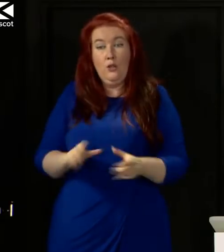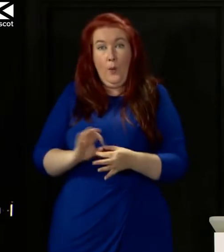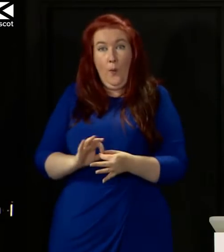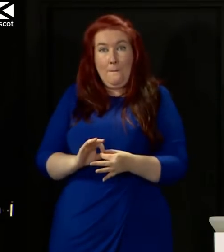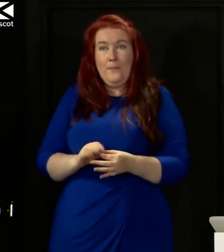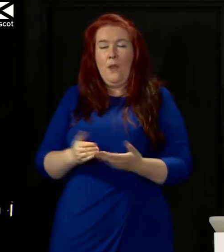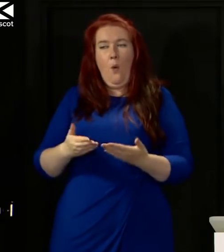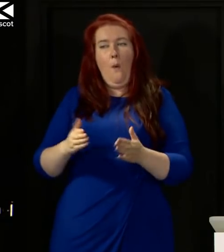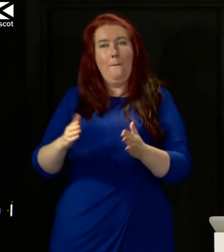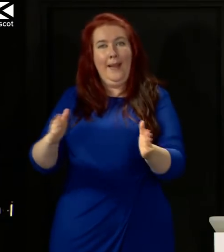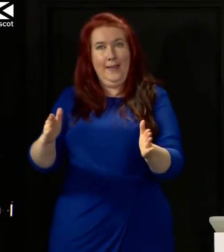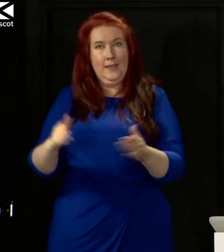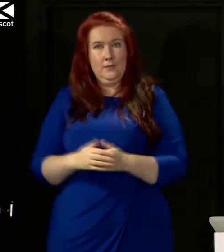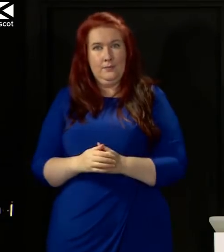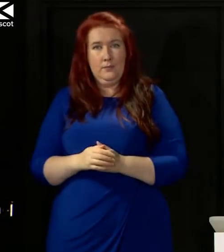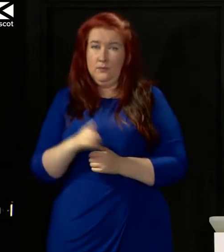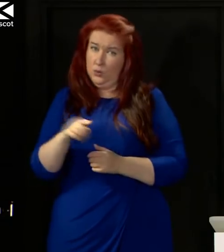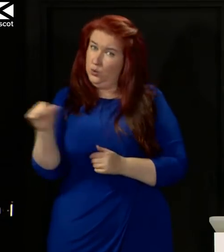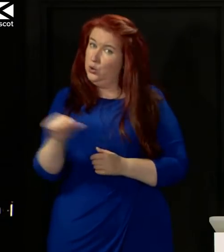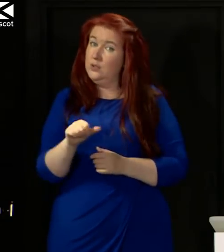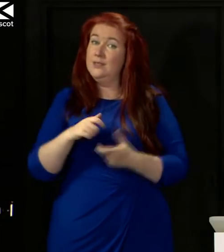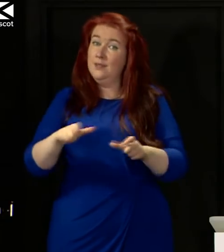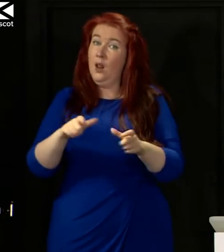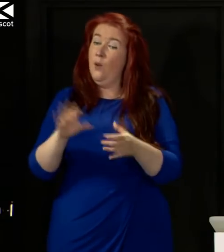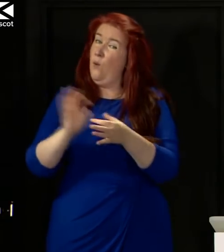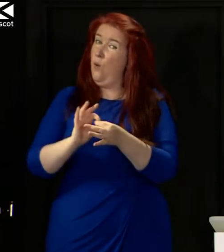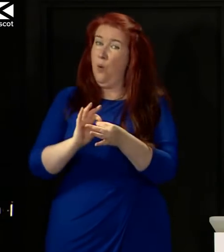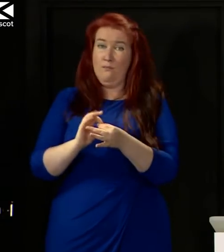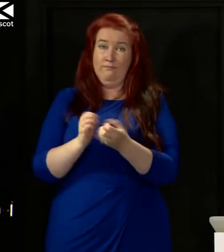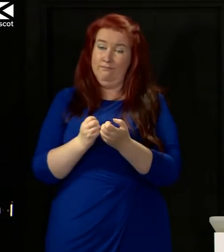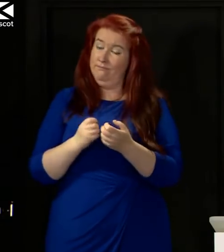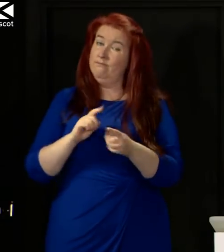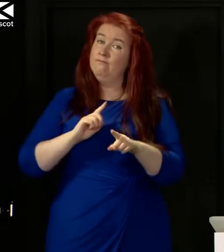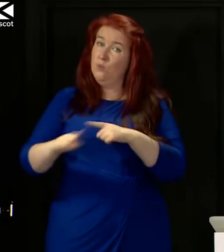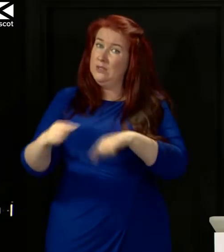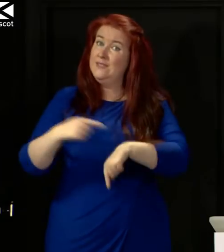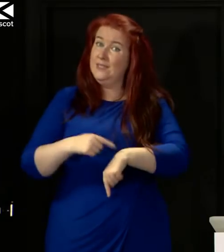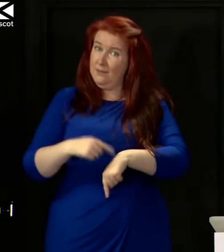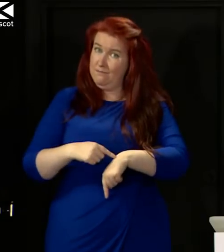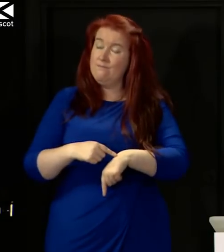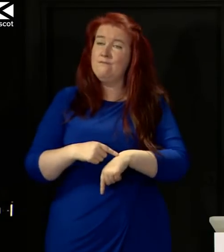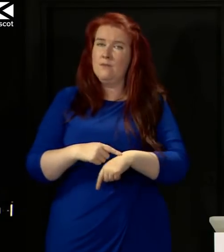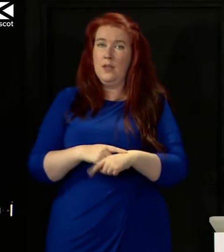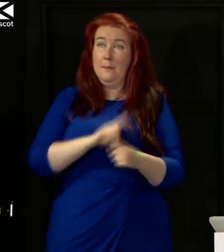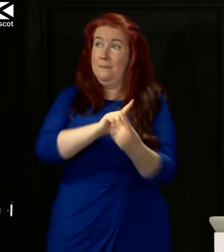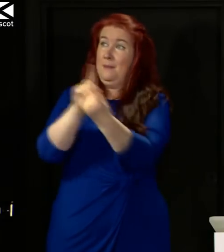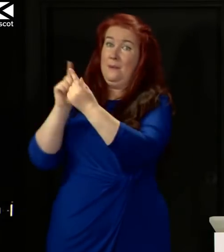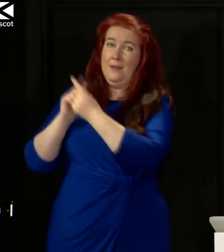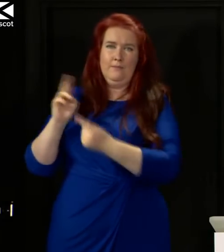So you should still be staying home as much as possible, and still be meeting fewer people than normal.